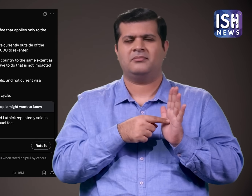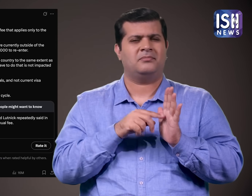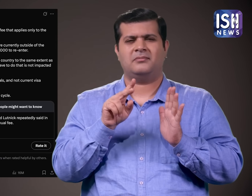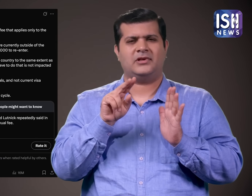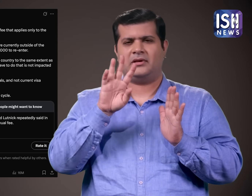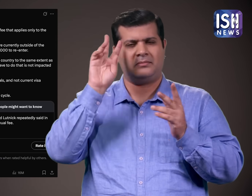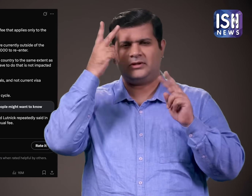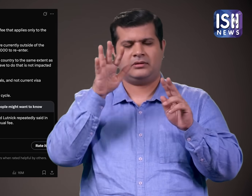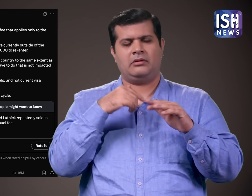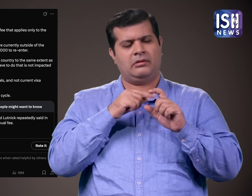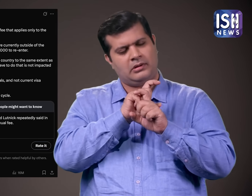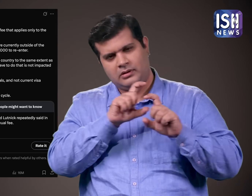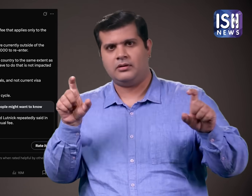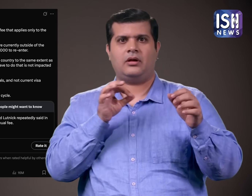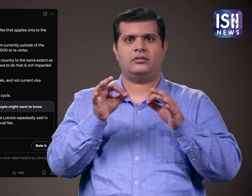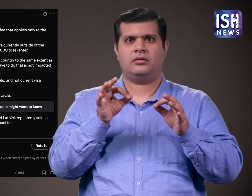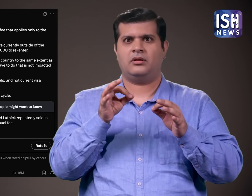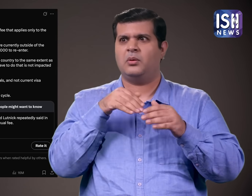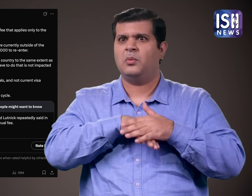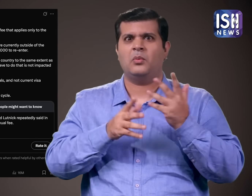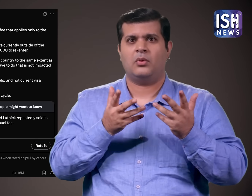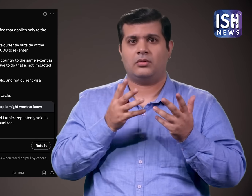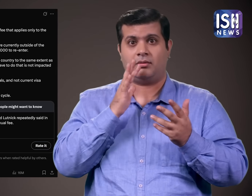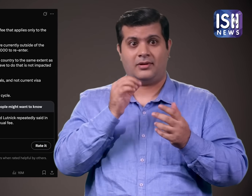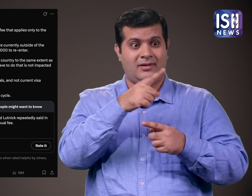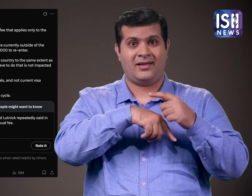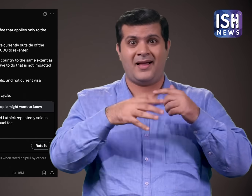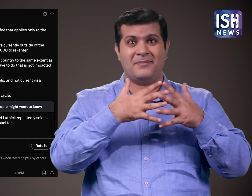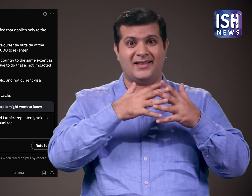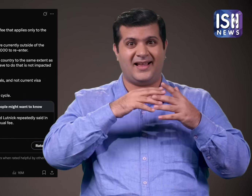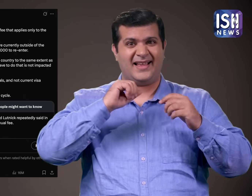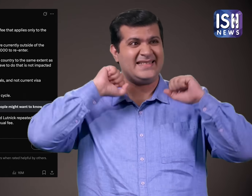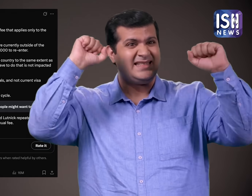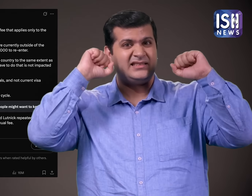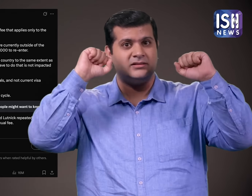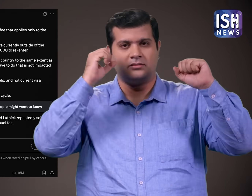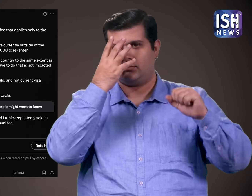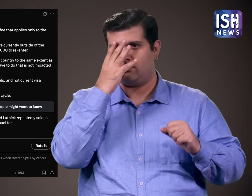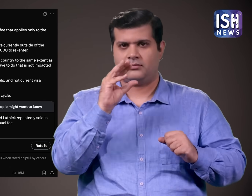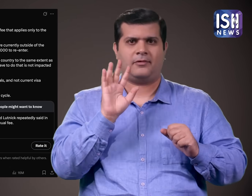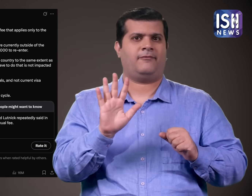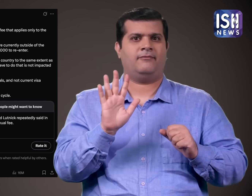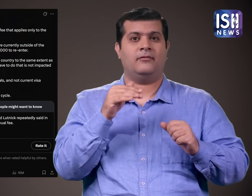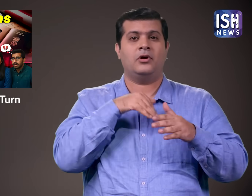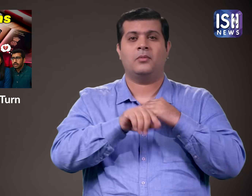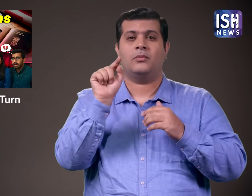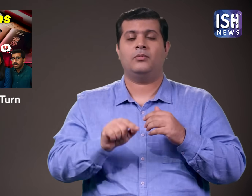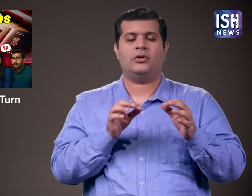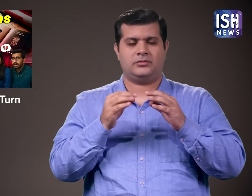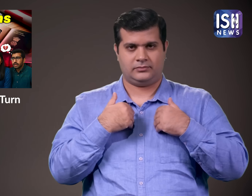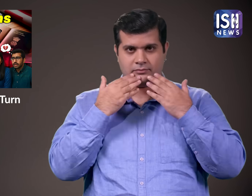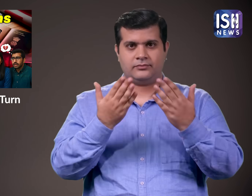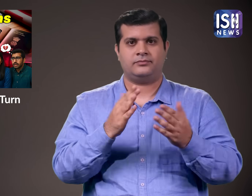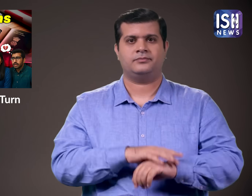the order was misinterpreted. This clarification, meant to reassure, upset many Americans. Let me explain further.